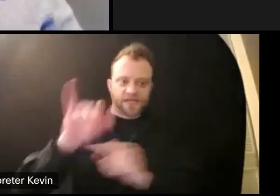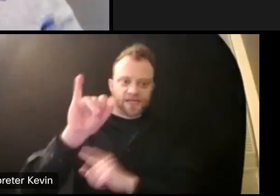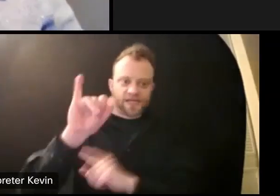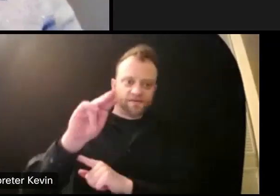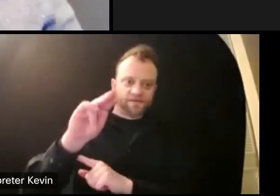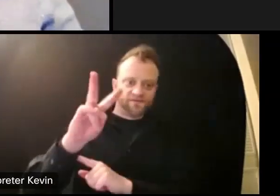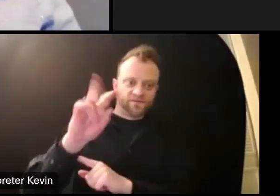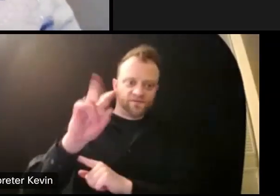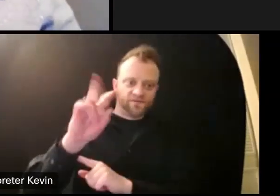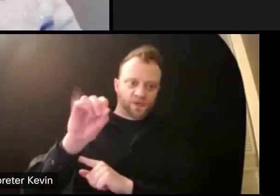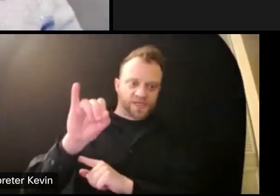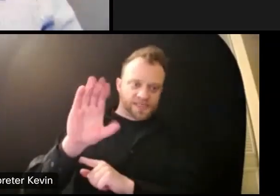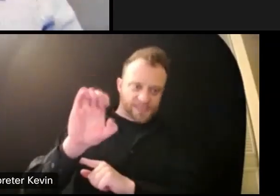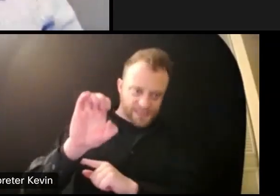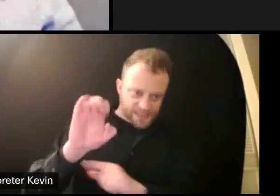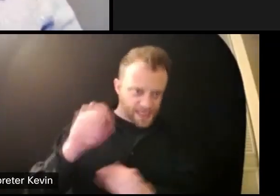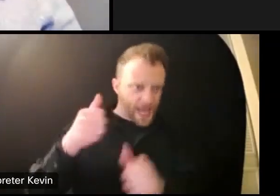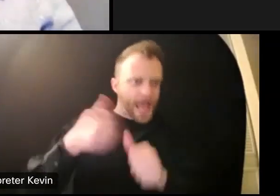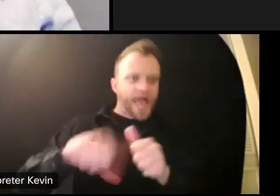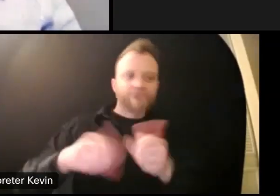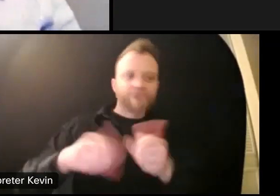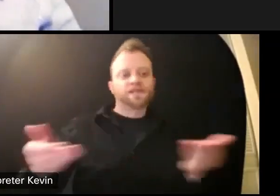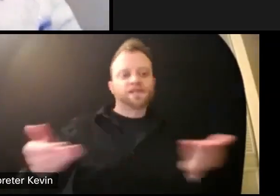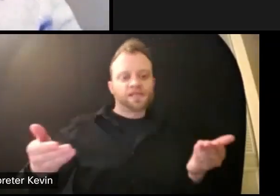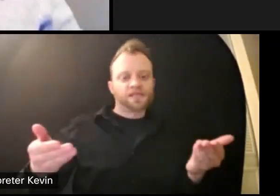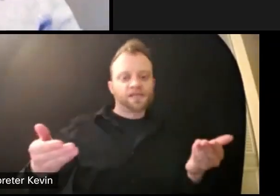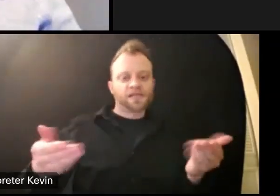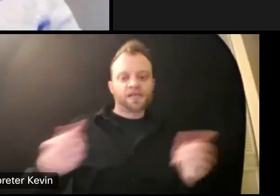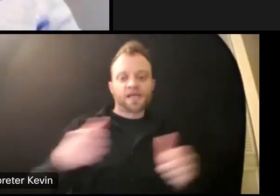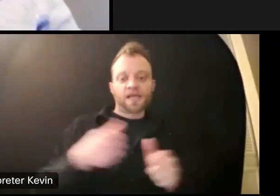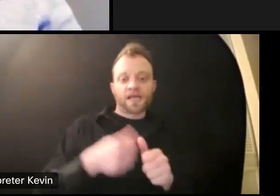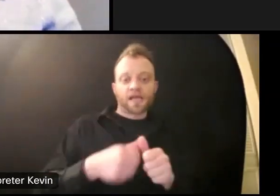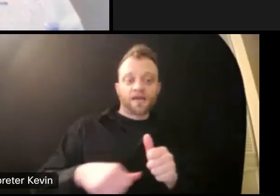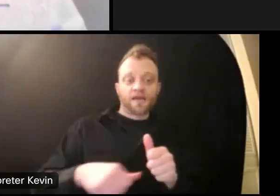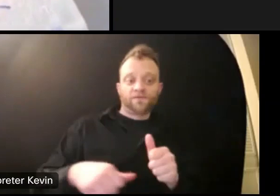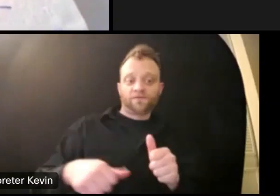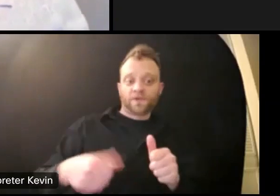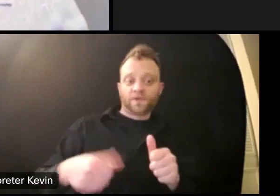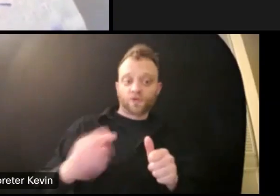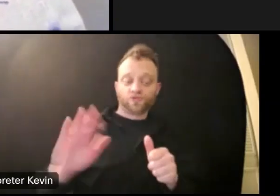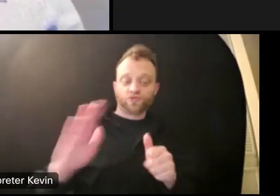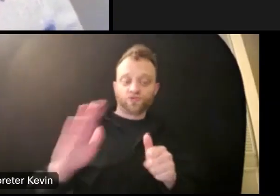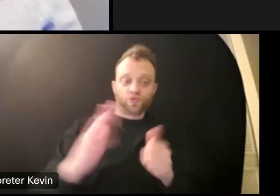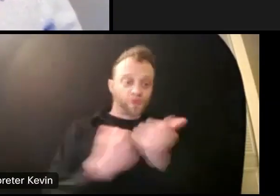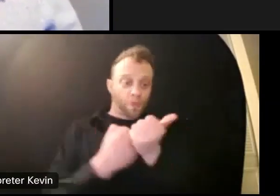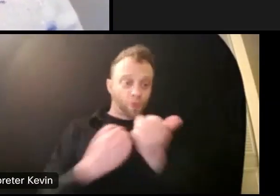Commissions. An individual is entitled to see the invoice for the five dollars that you put in for